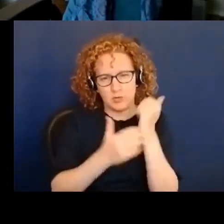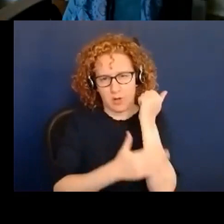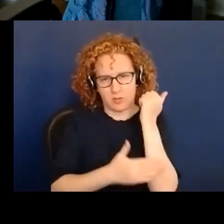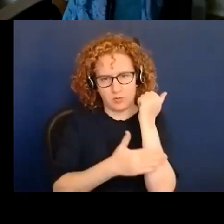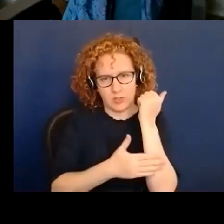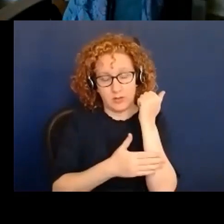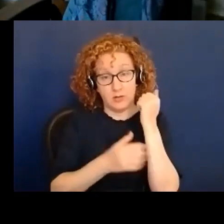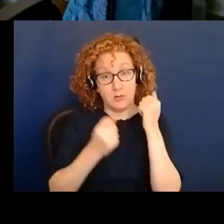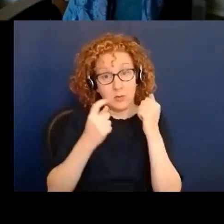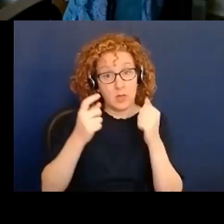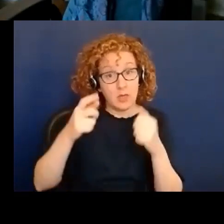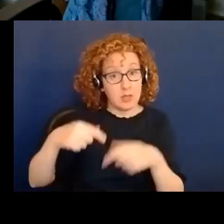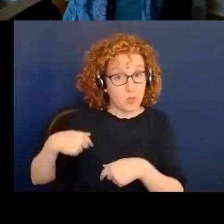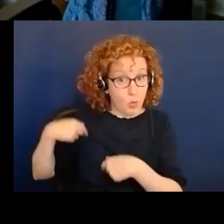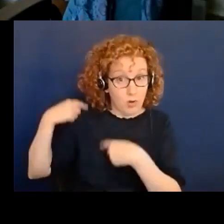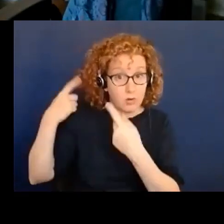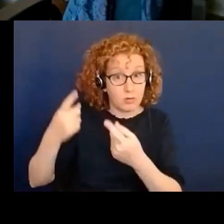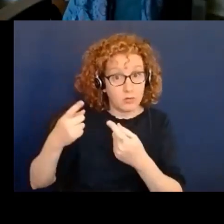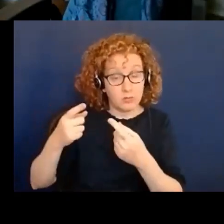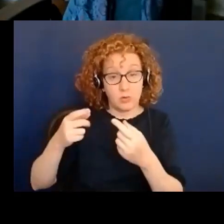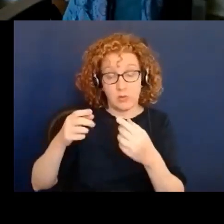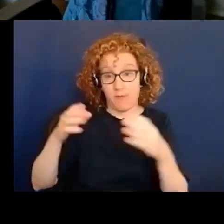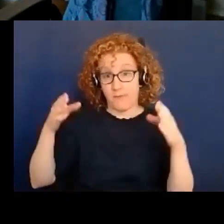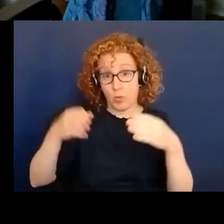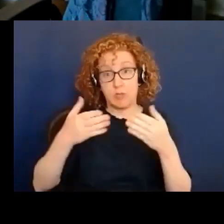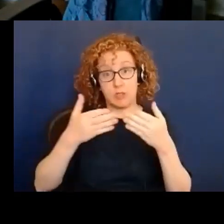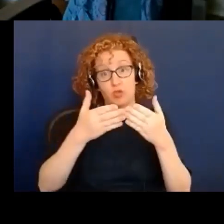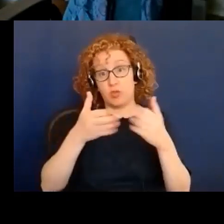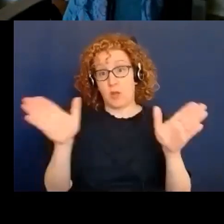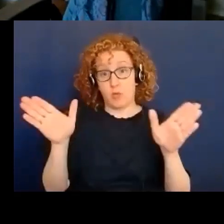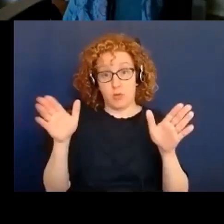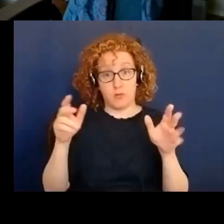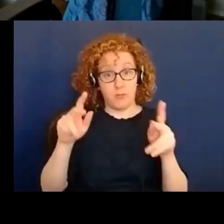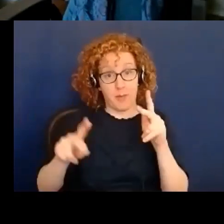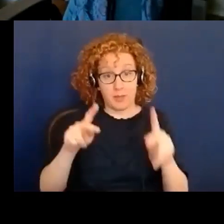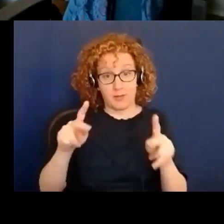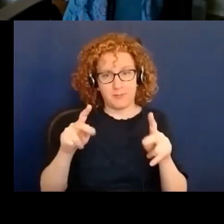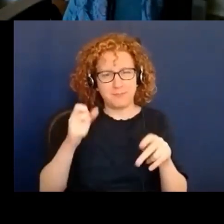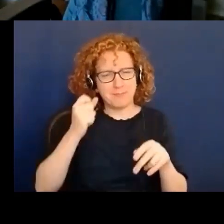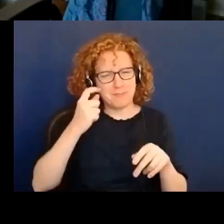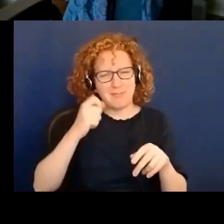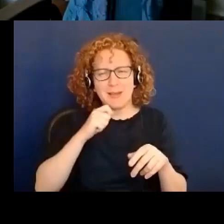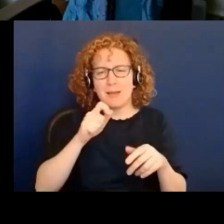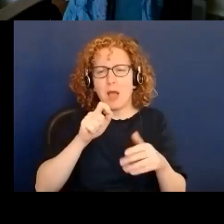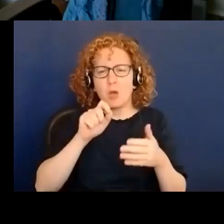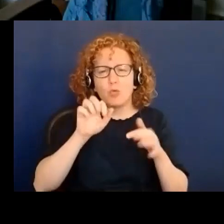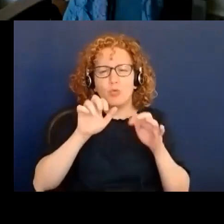has been to aim at the general public doesn't it's not written from the perspective of helping